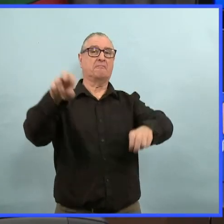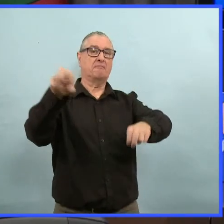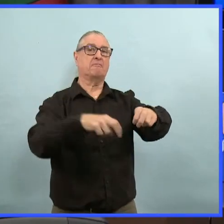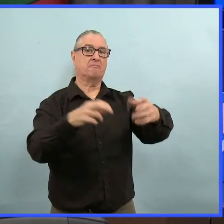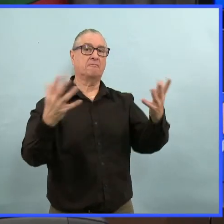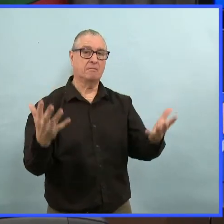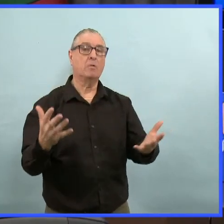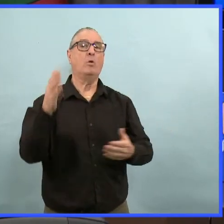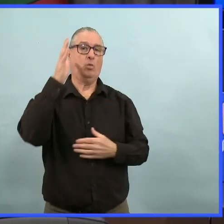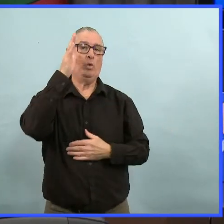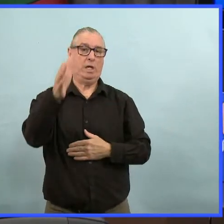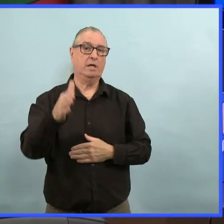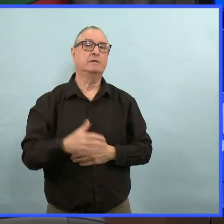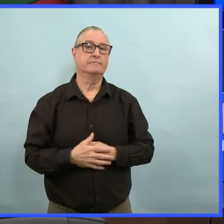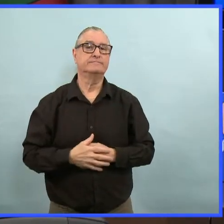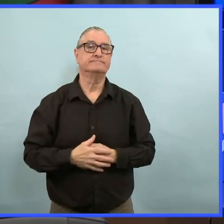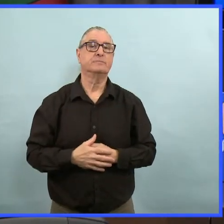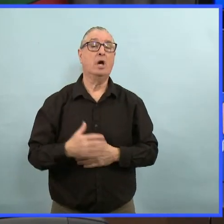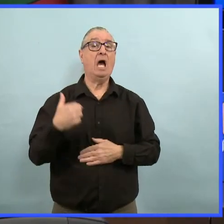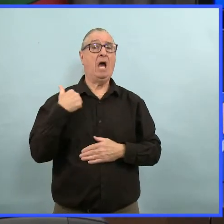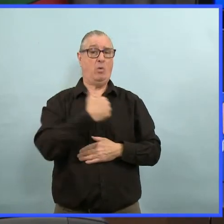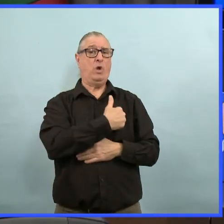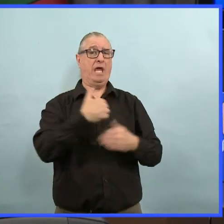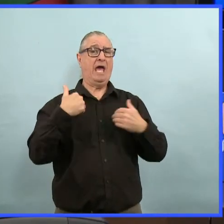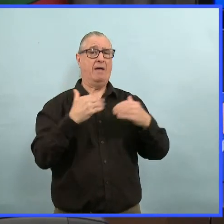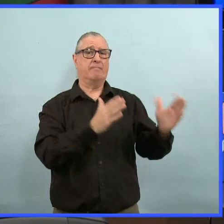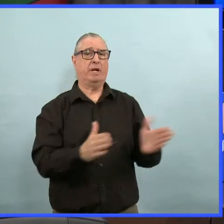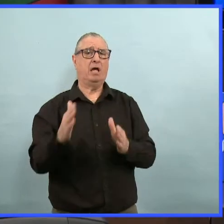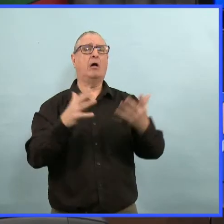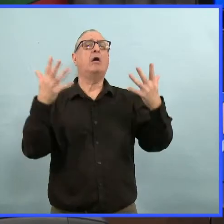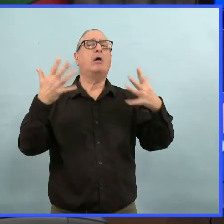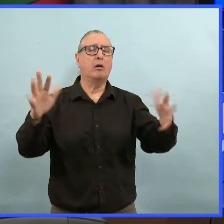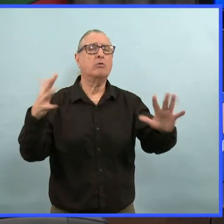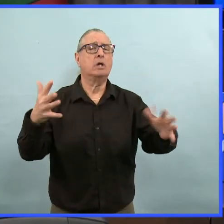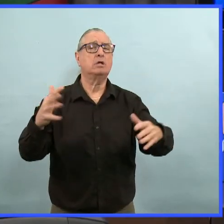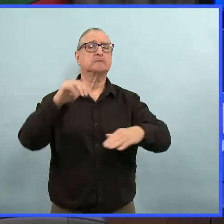and we have we associated with all of that of course is human resources and the plans